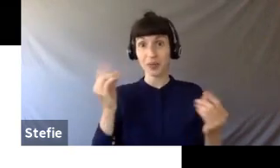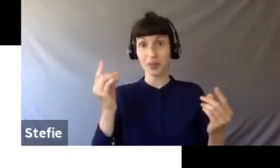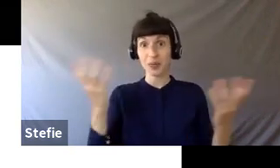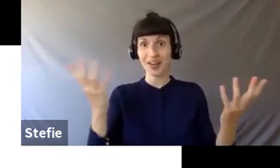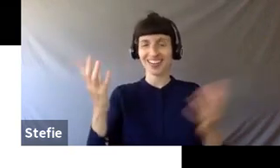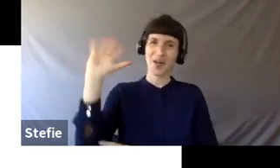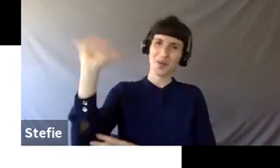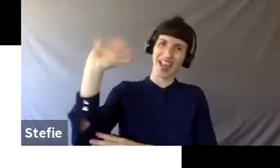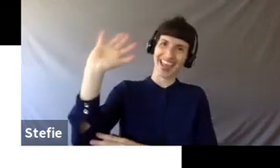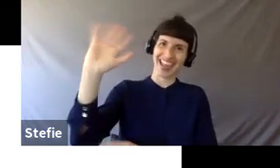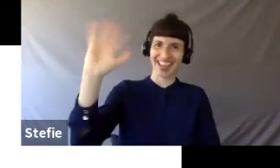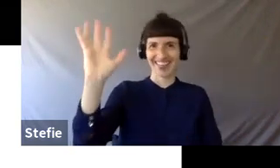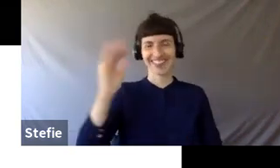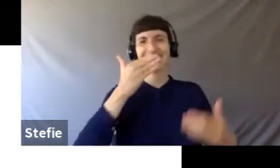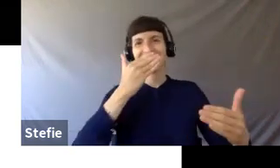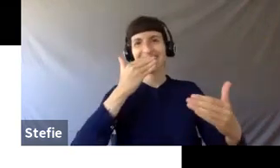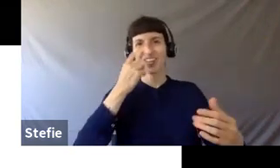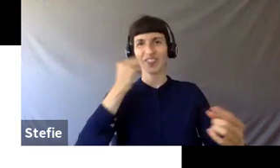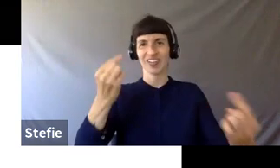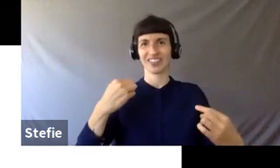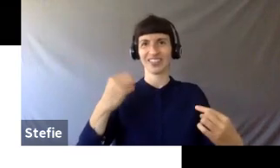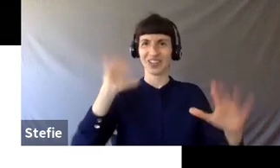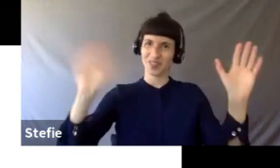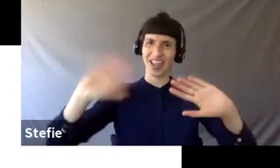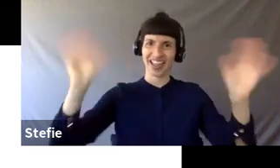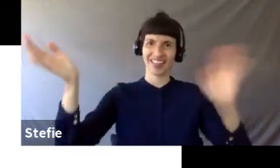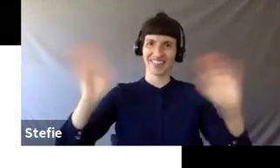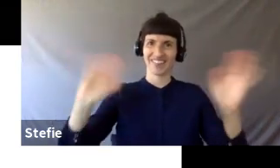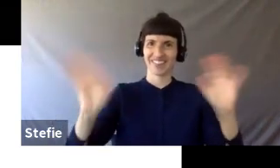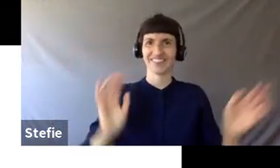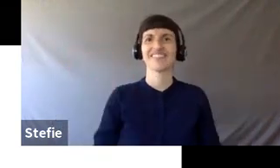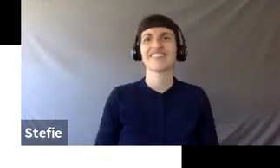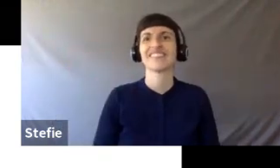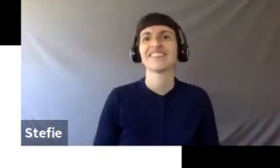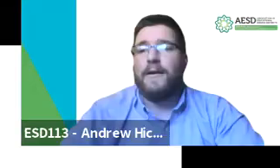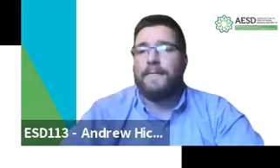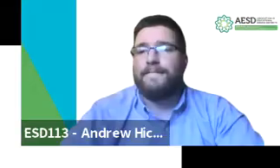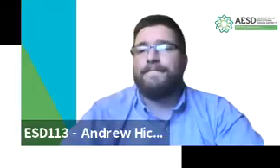play and if you want to delete, the buttons will give you the option to delete and then confirm delete and with that we will do what we always do what we leave it webinar, Zoom or meeting because we have a virtual state, we wave.